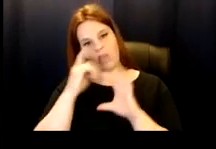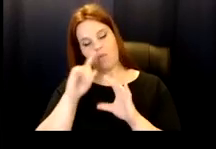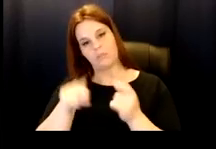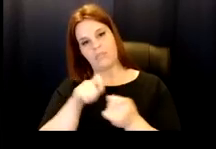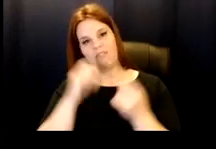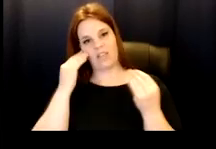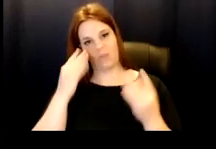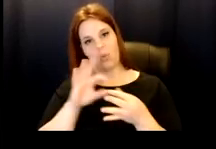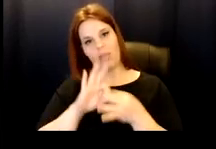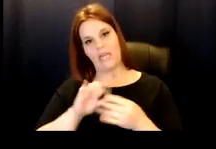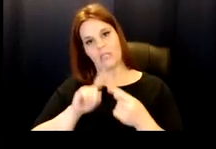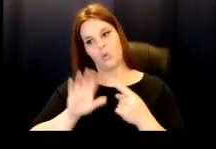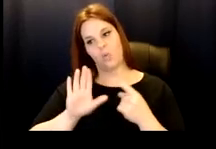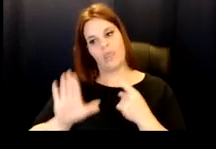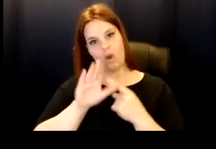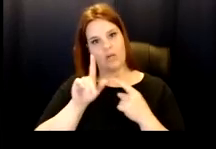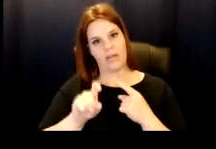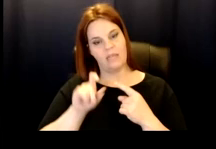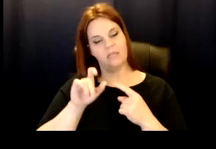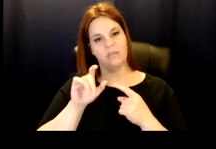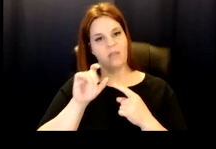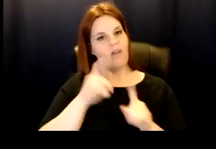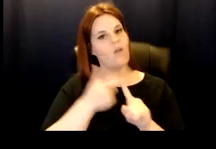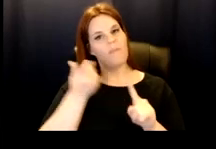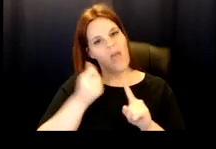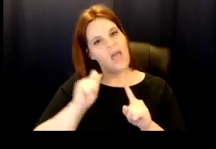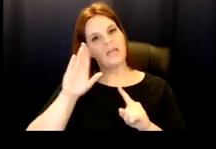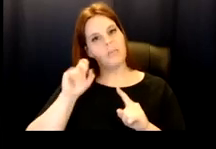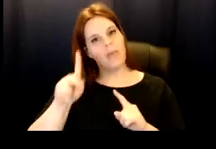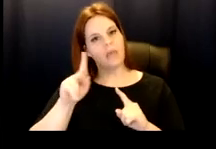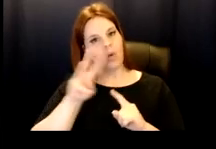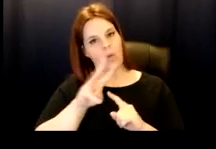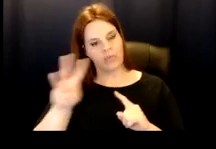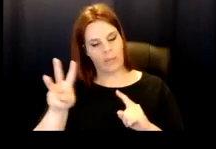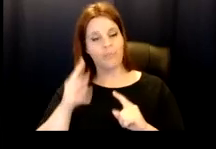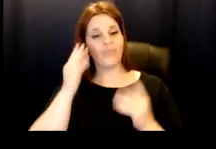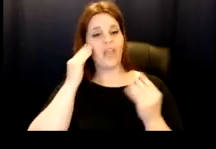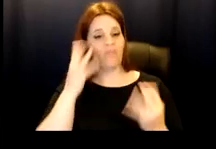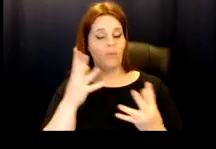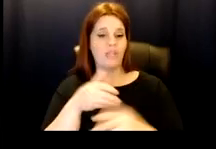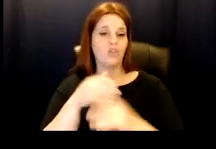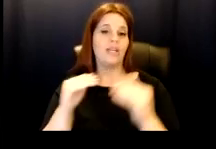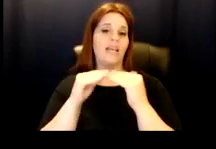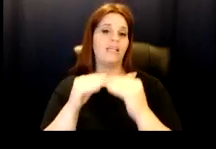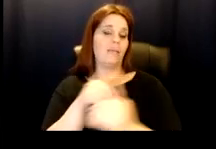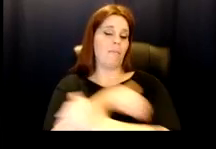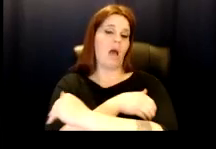relating to their needs on many banking websites. Information is power. It allow us to make